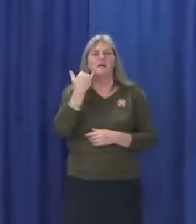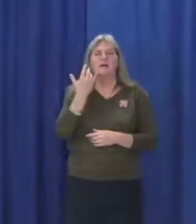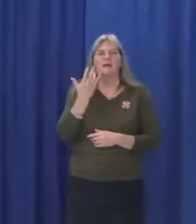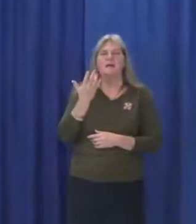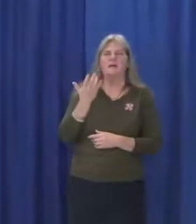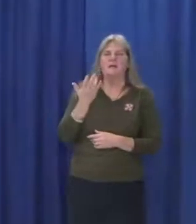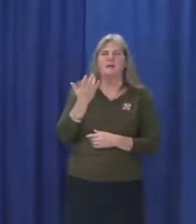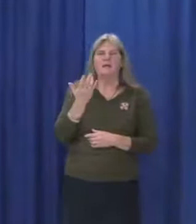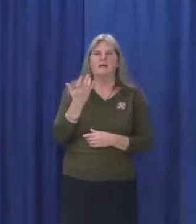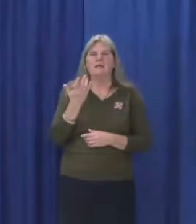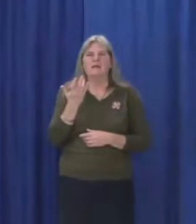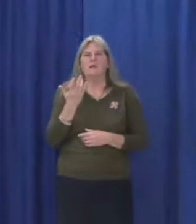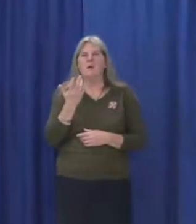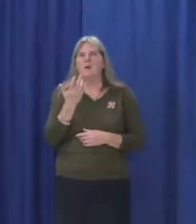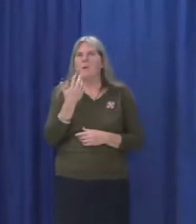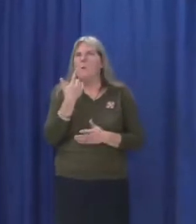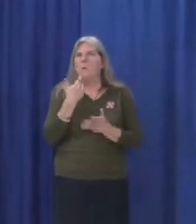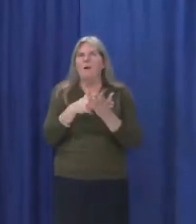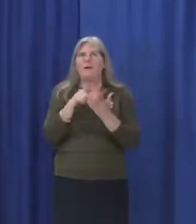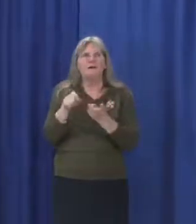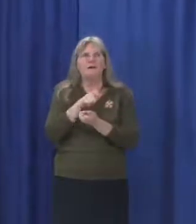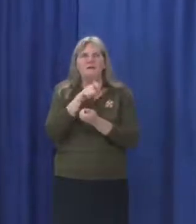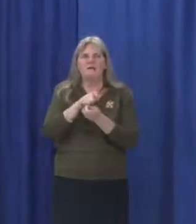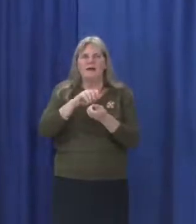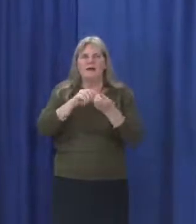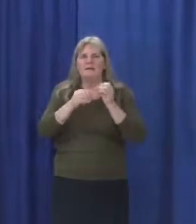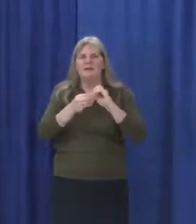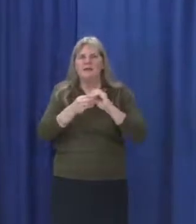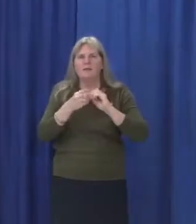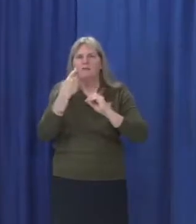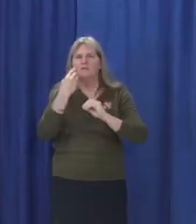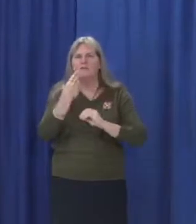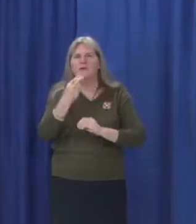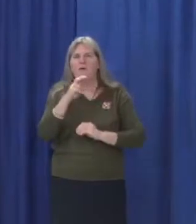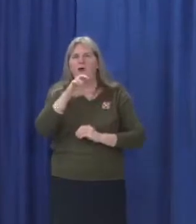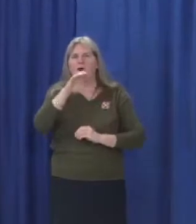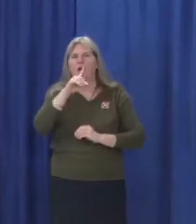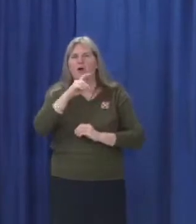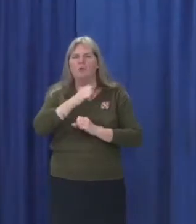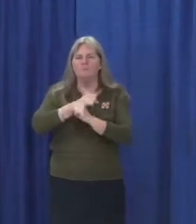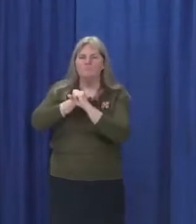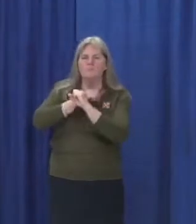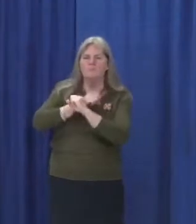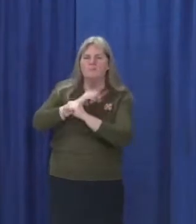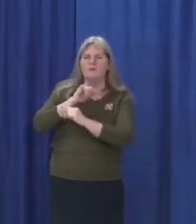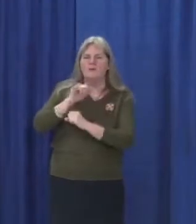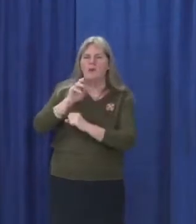community who has found with the magic number is four herd immunity or planking the curve